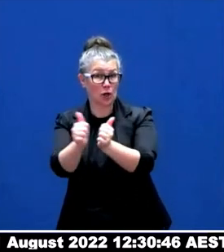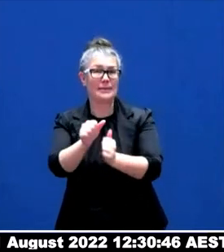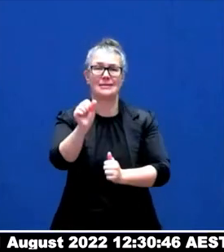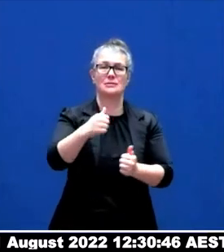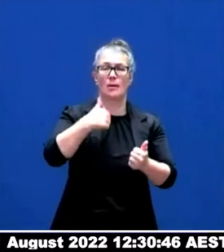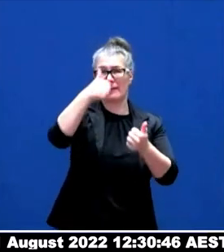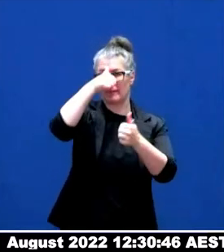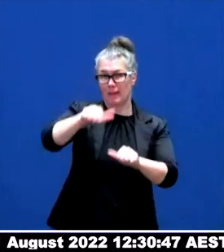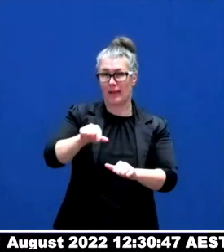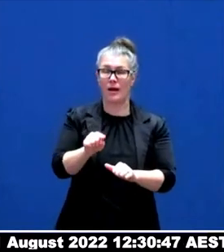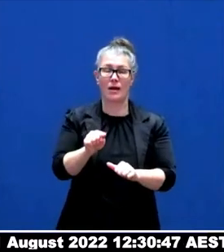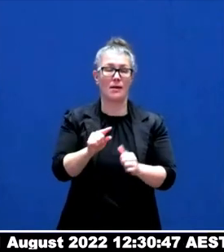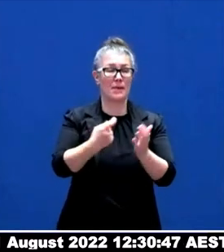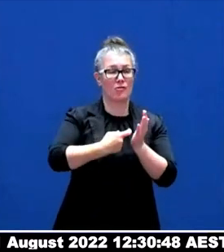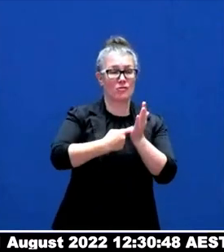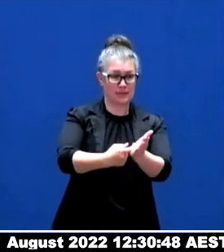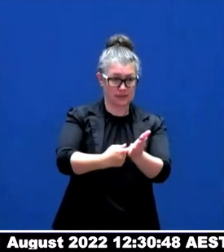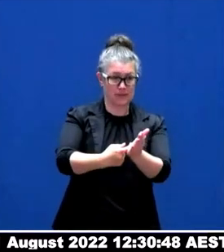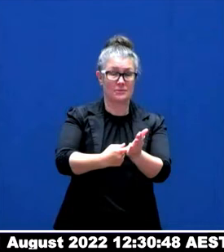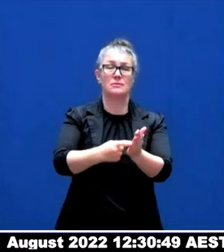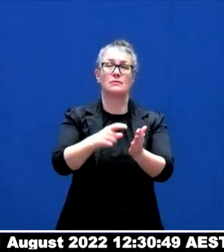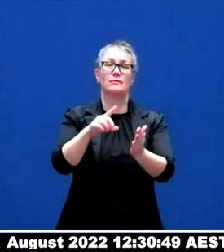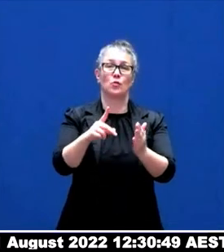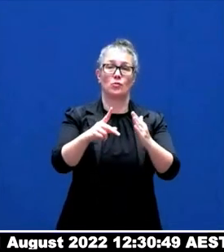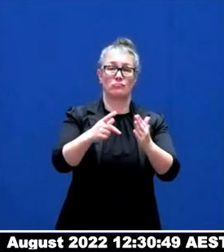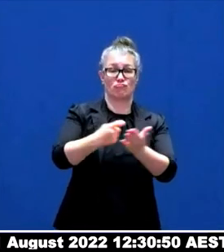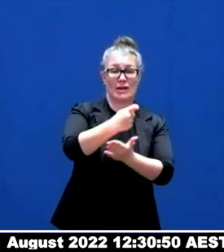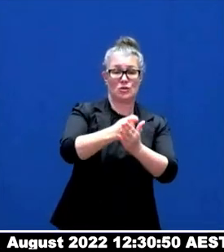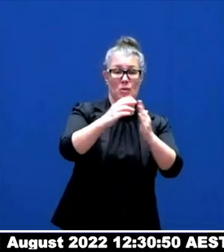recommendation does sit the Land and Housing Corporation and the Operations arm of the